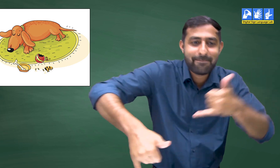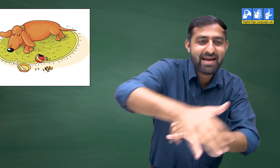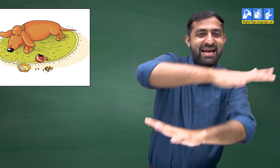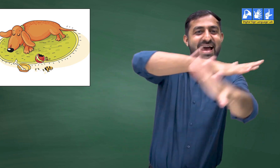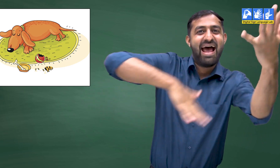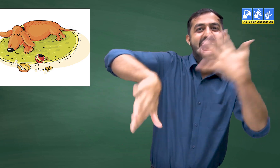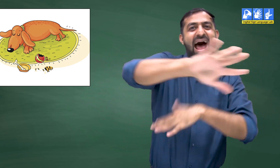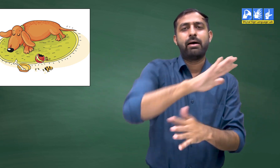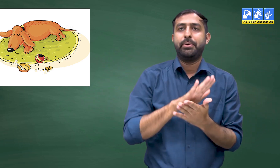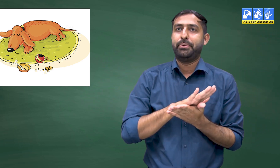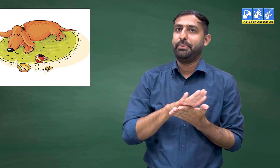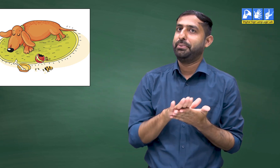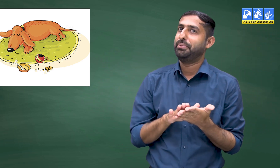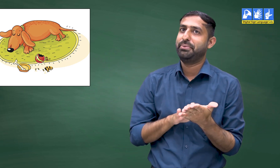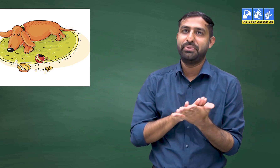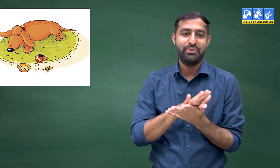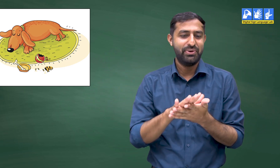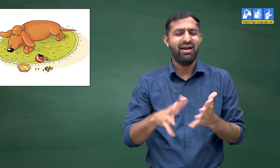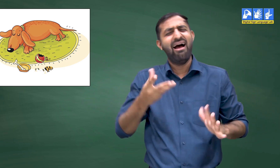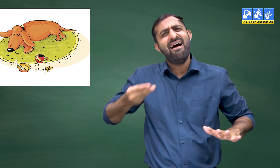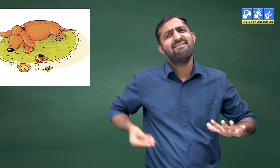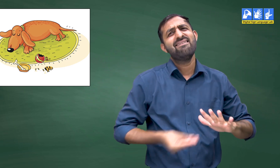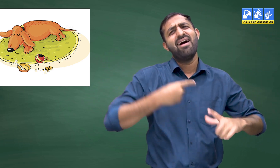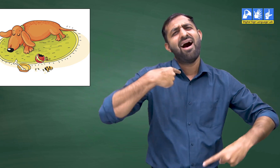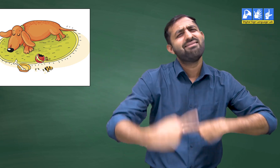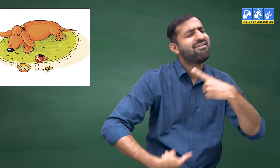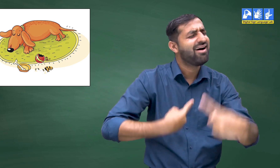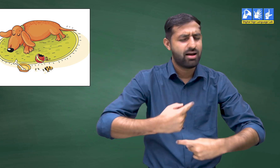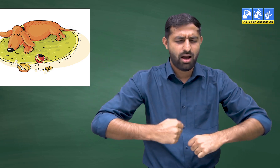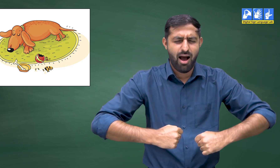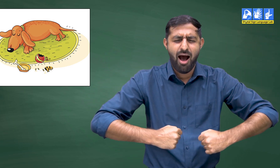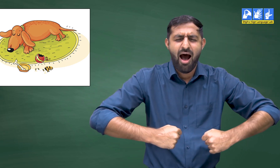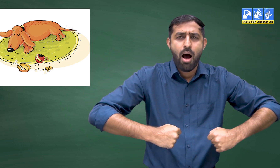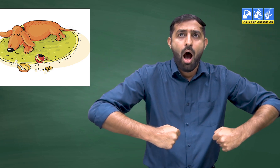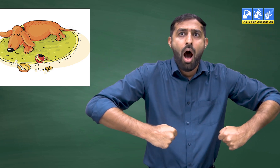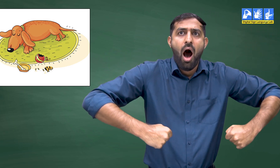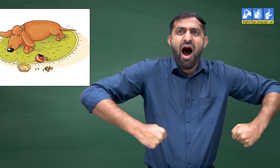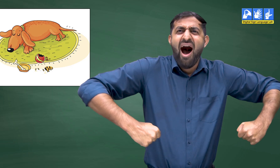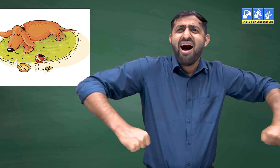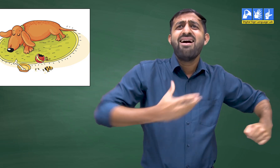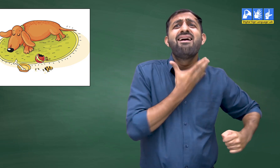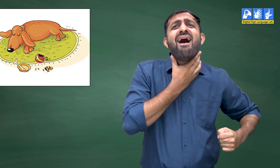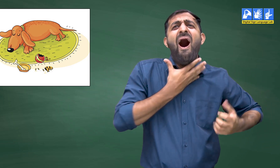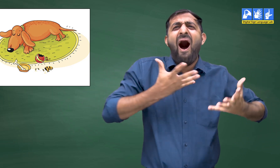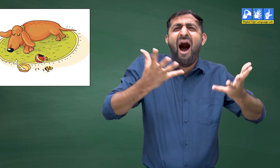He had stopped playing outdoors. The constant feeding had increased Tricki's weight.